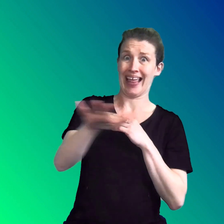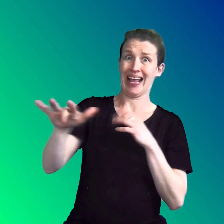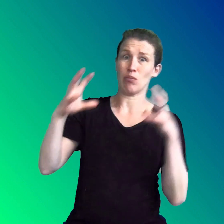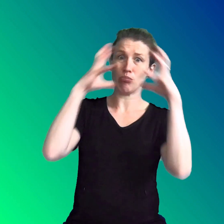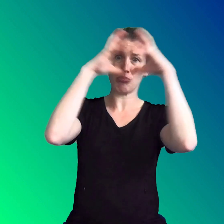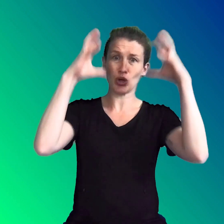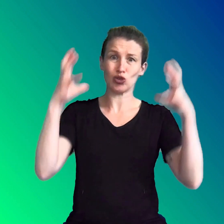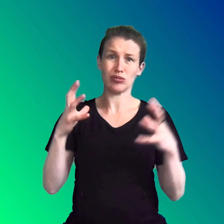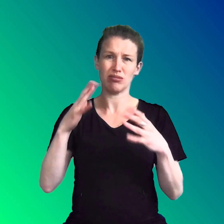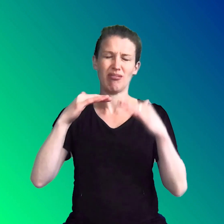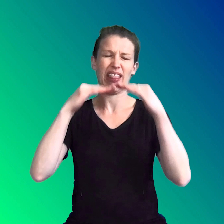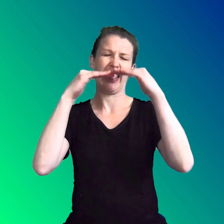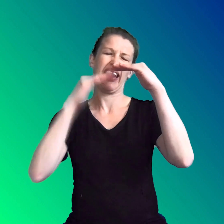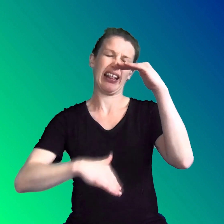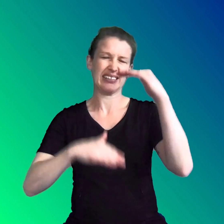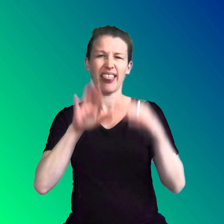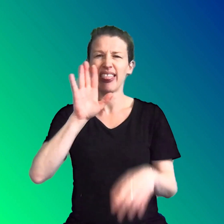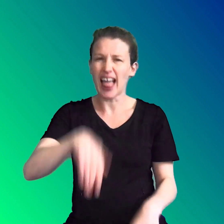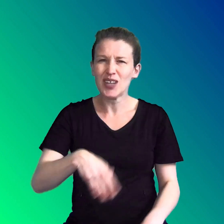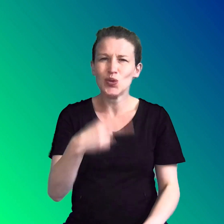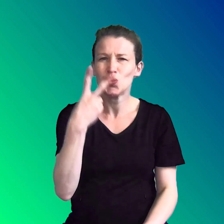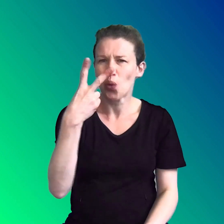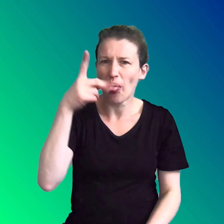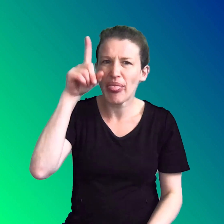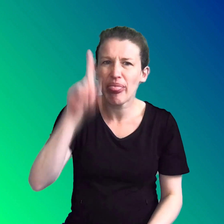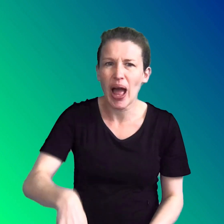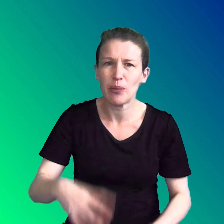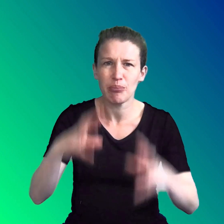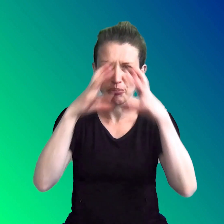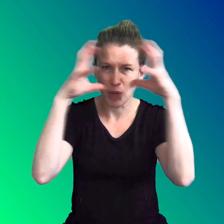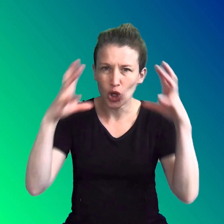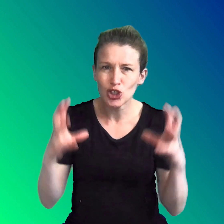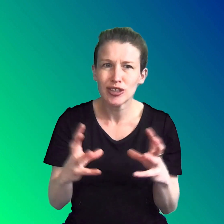There are less than 2000 bushes there.